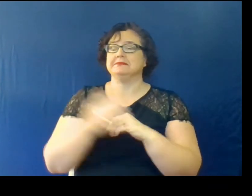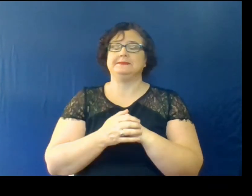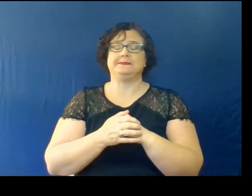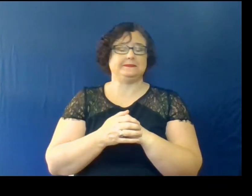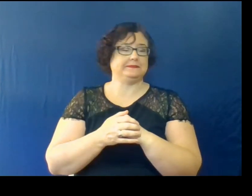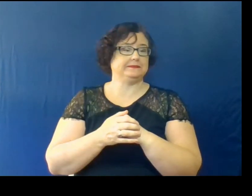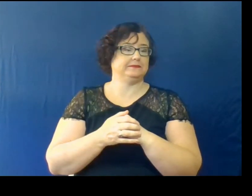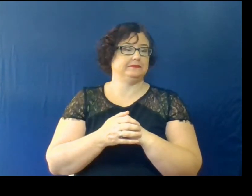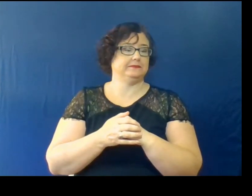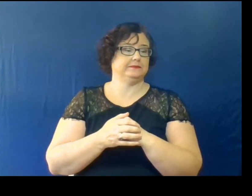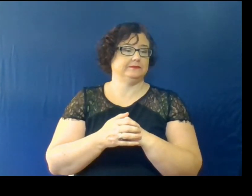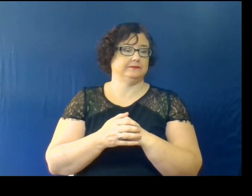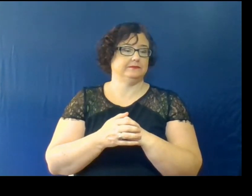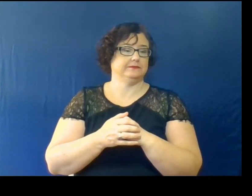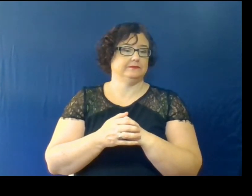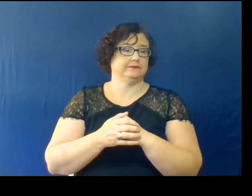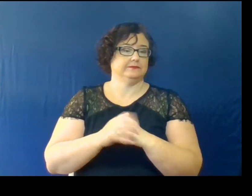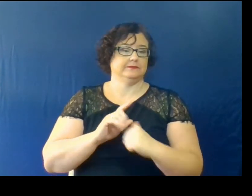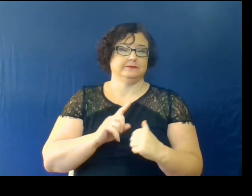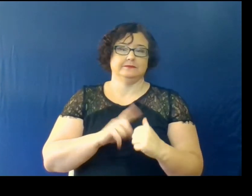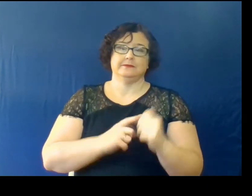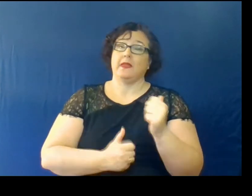One of the most important parts of this conversation is that this is